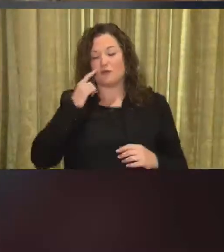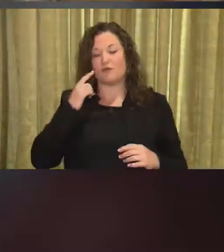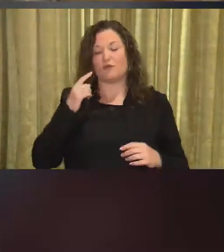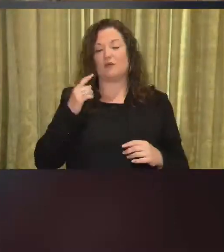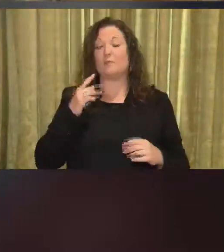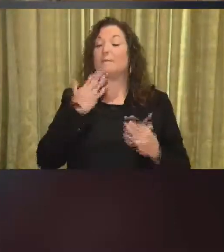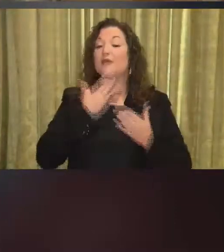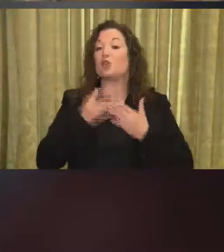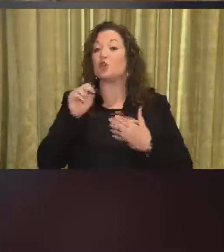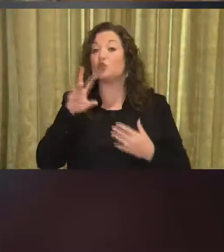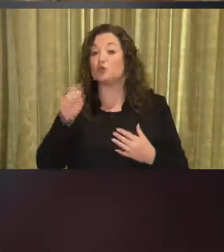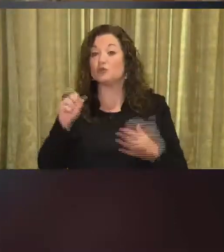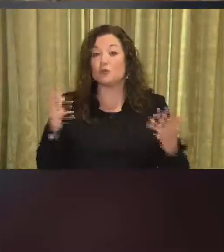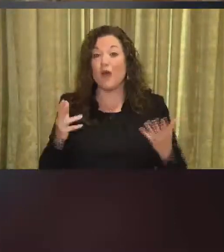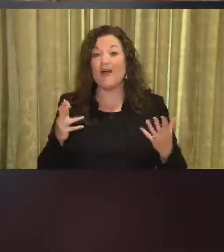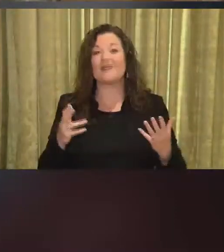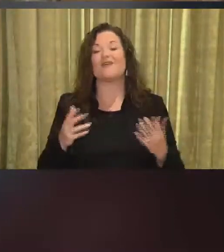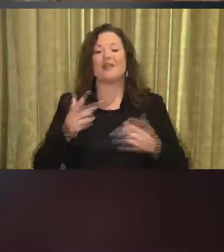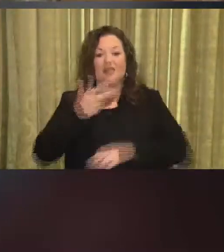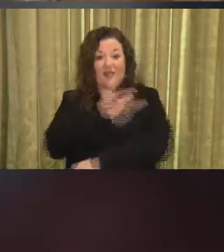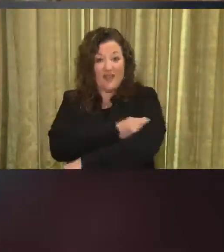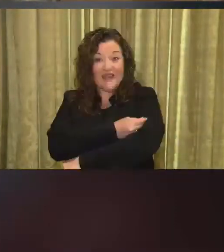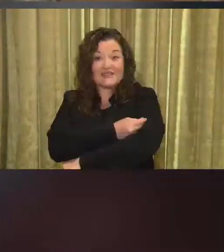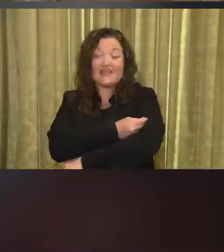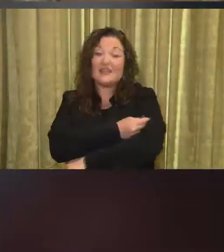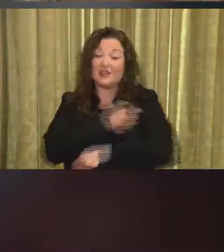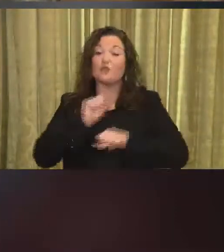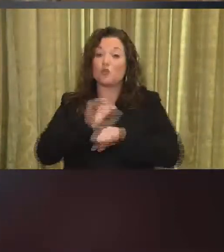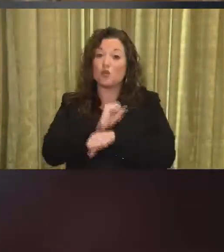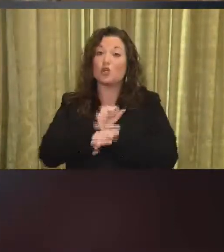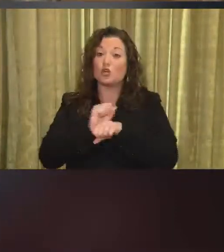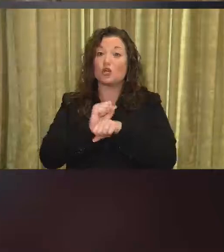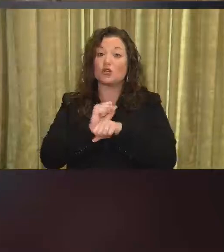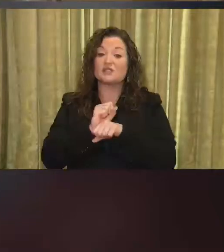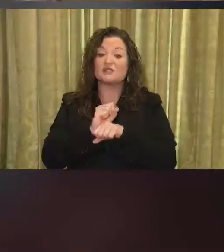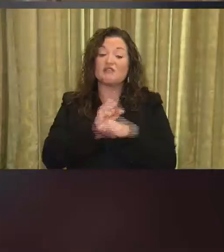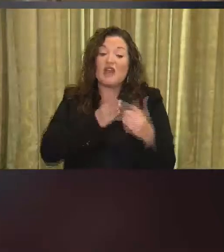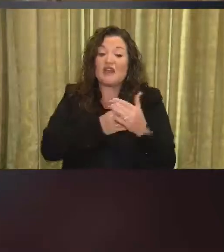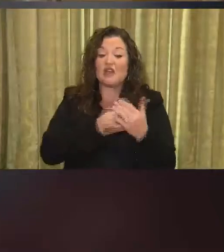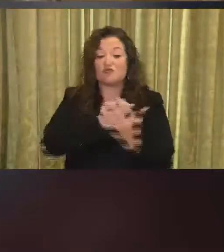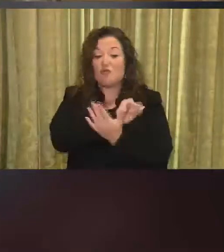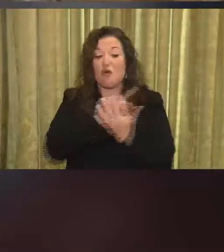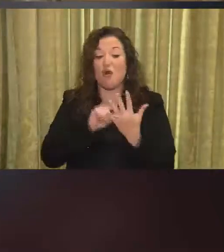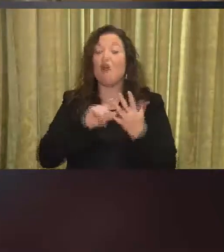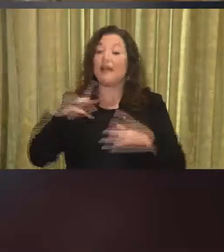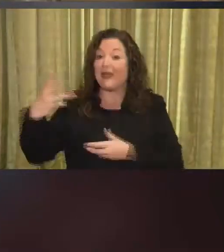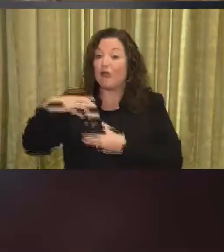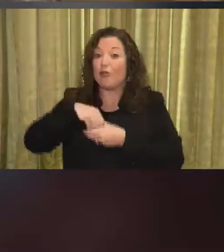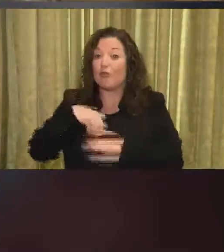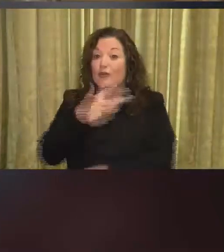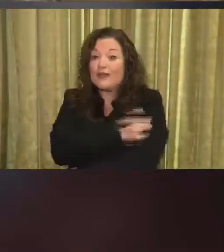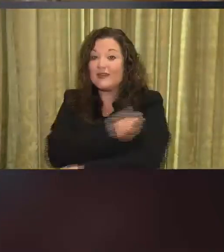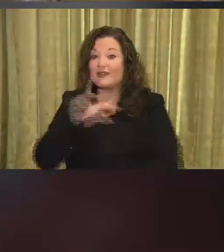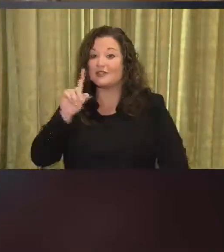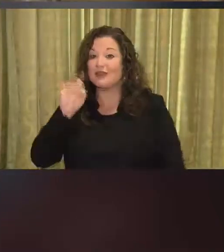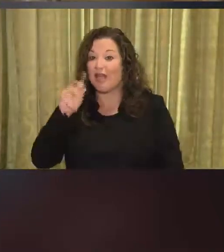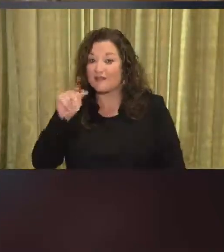effective against all of those variants, including the Delta variant. It has a high level of effectiveness to